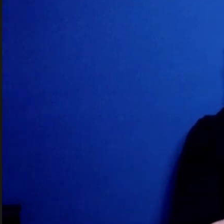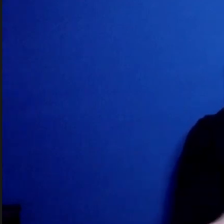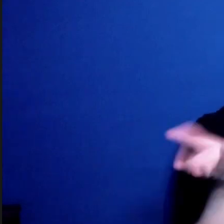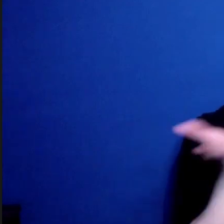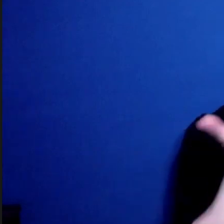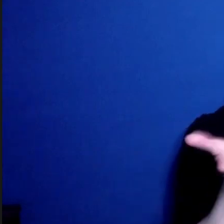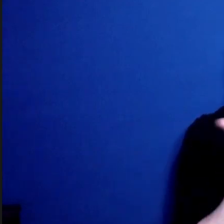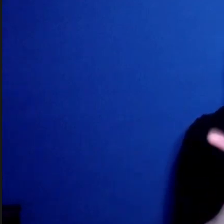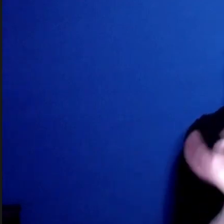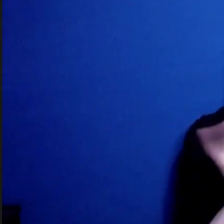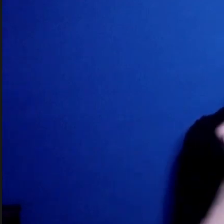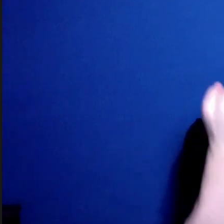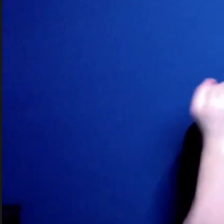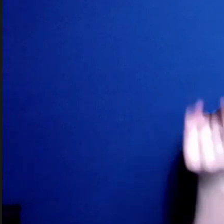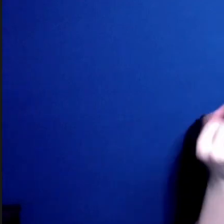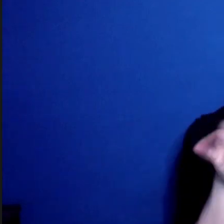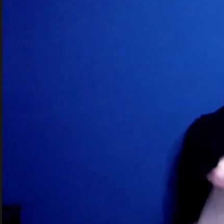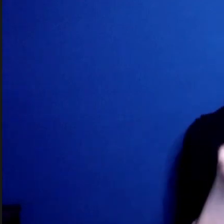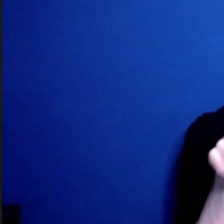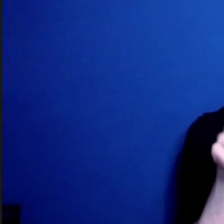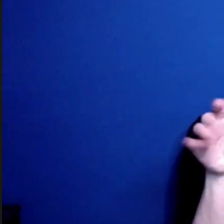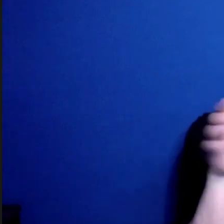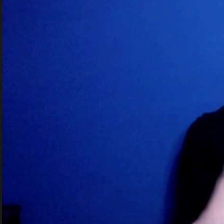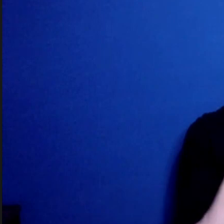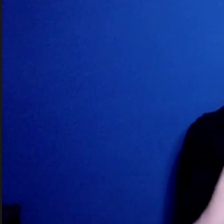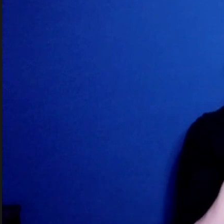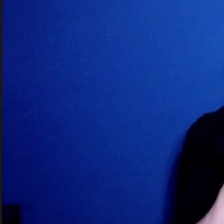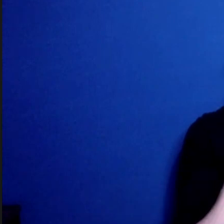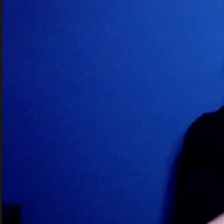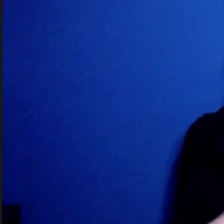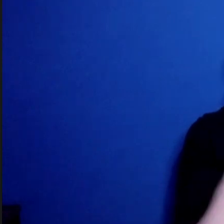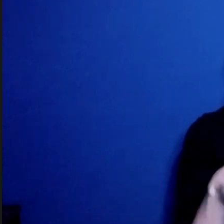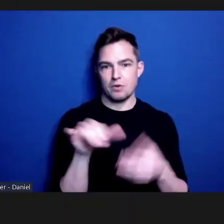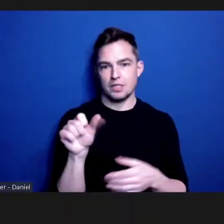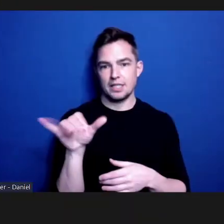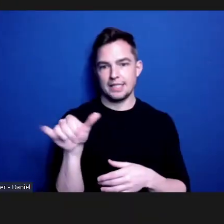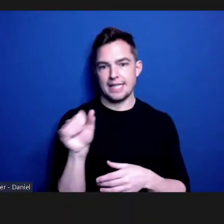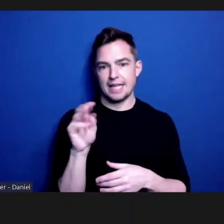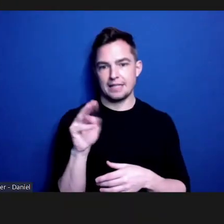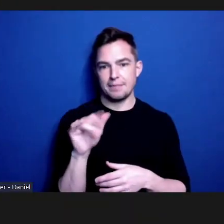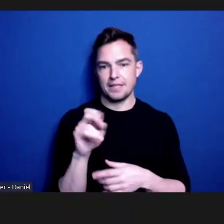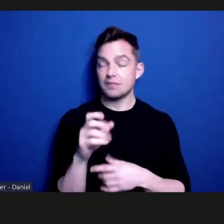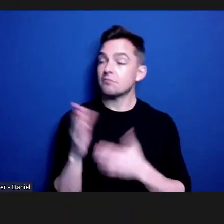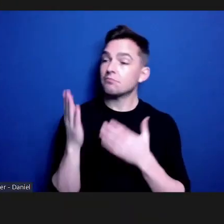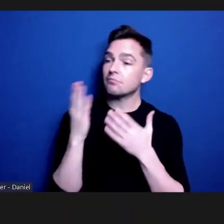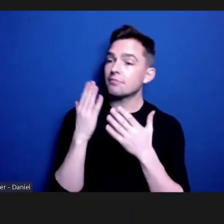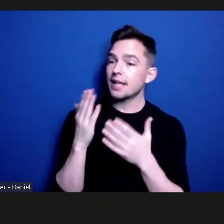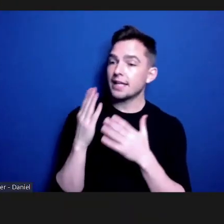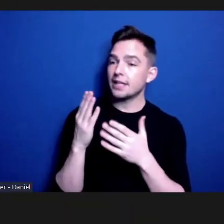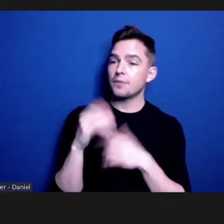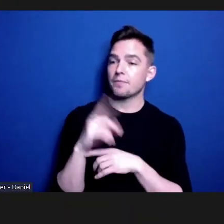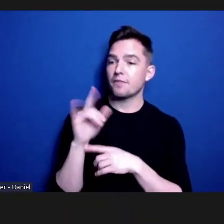like the one that you shared? Yasmine. Thank you for that question. I'm gonna respond